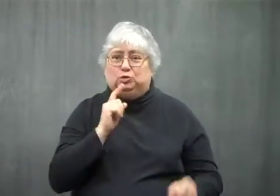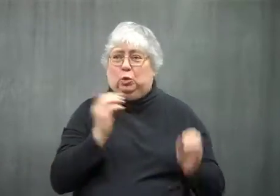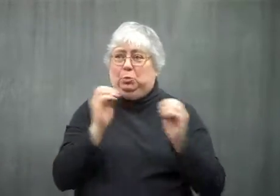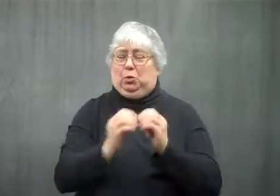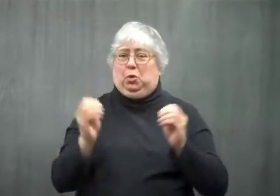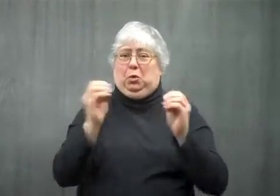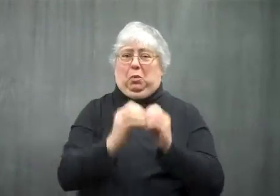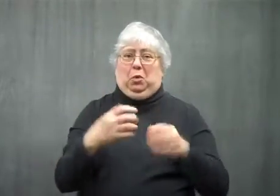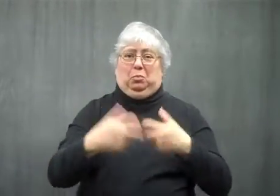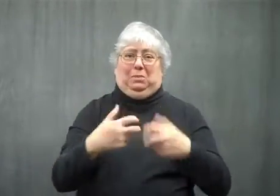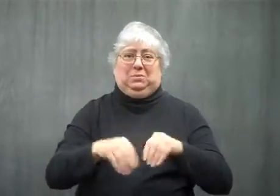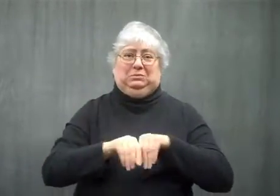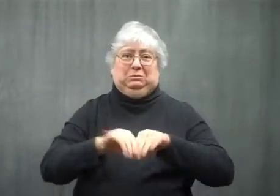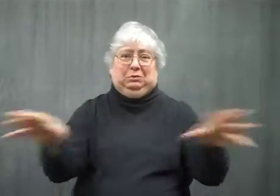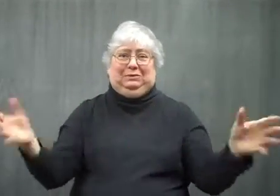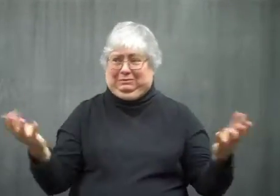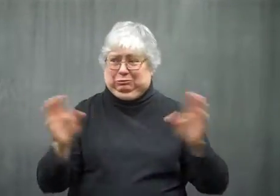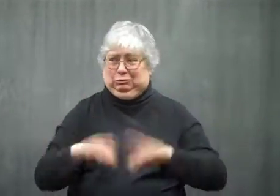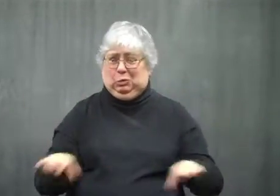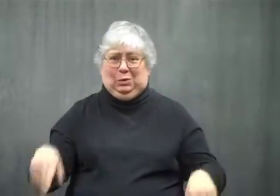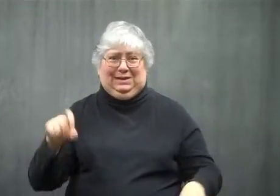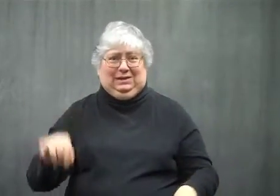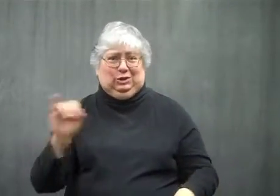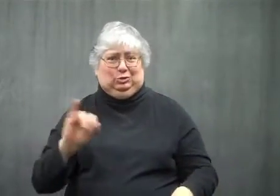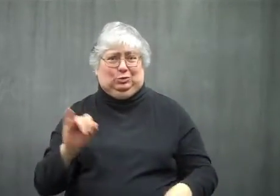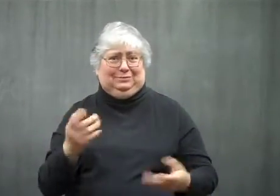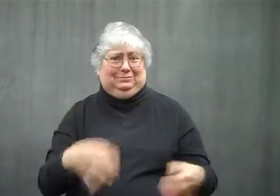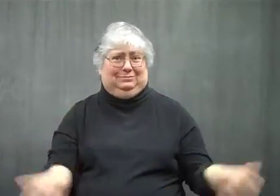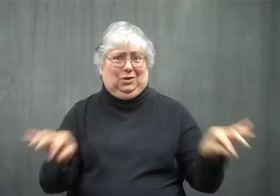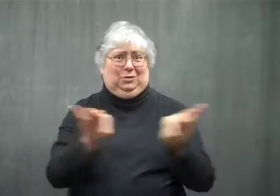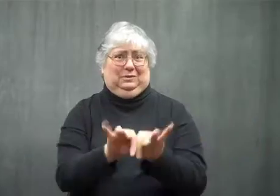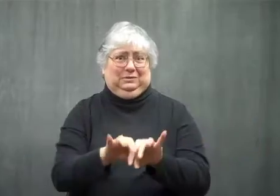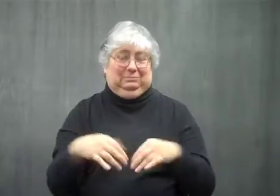The problem will get worse as these children need coverage.